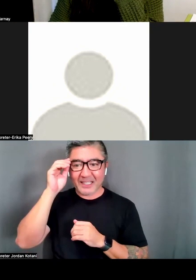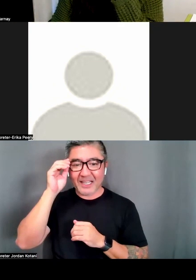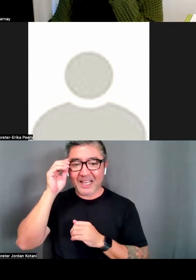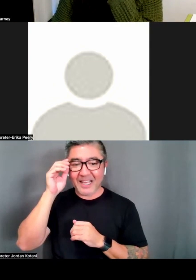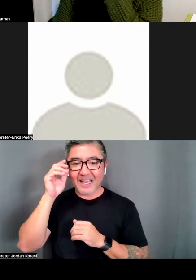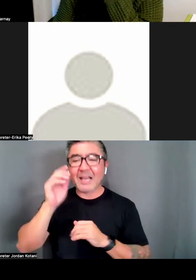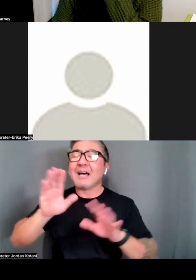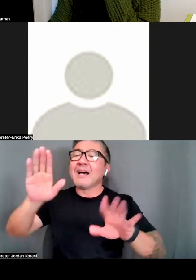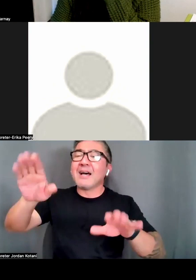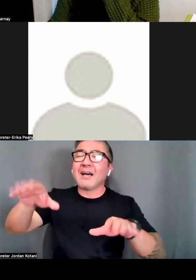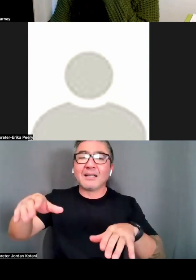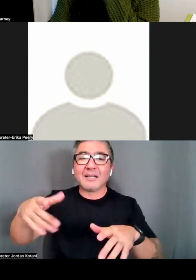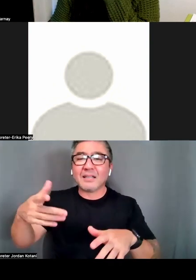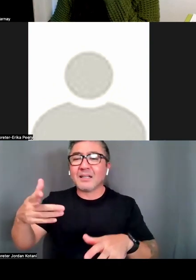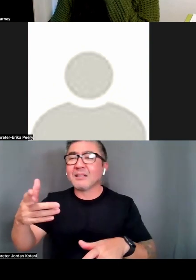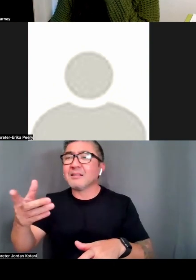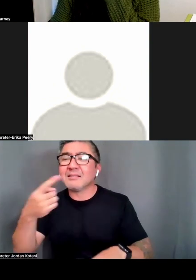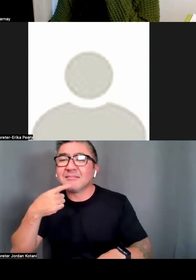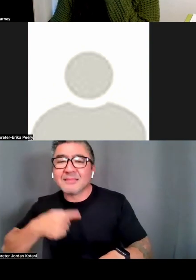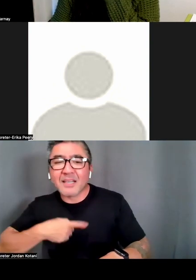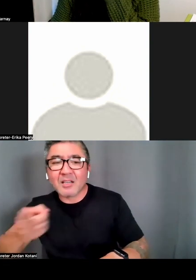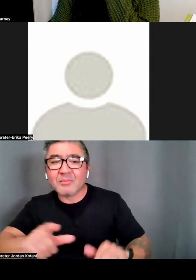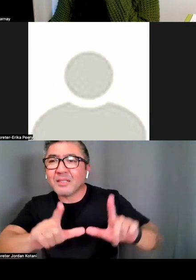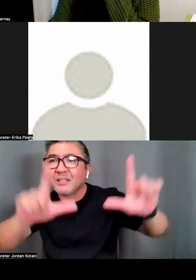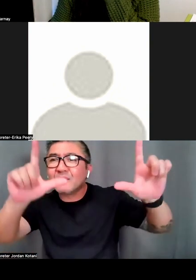tell me what your screen looks like because my screen just went completely jumbled.